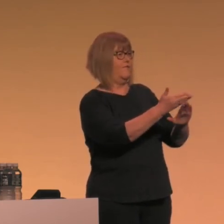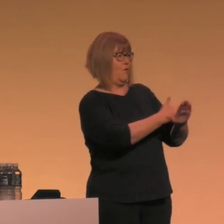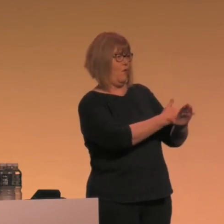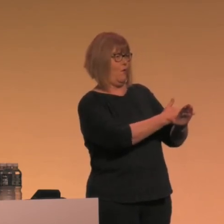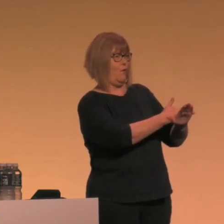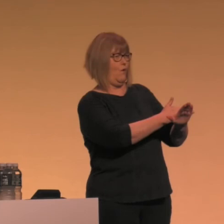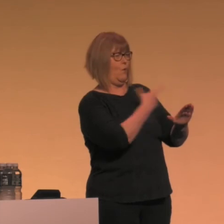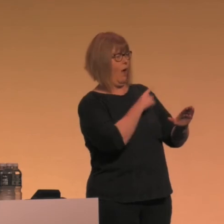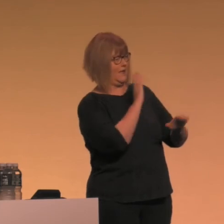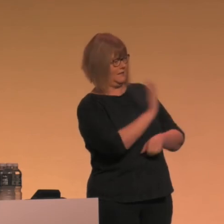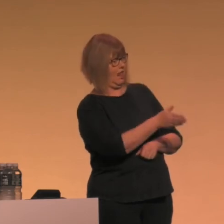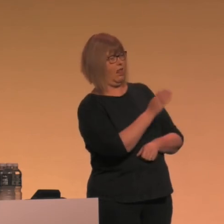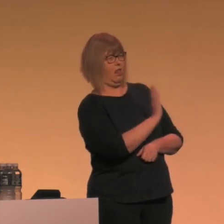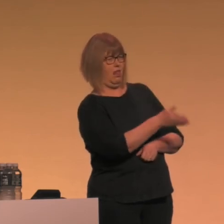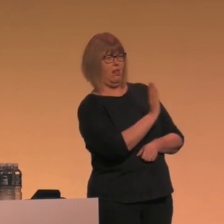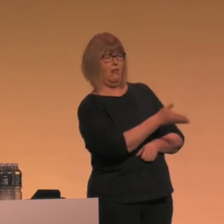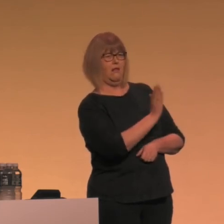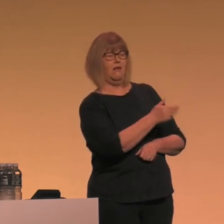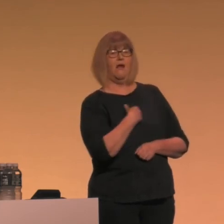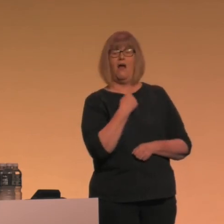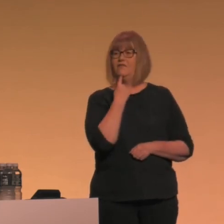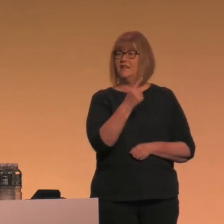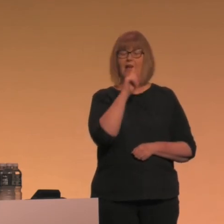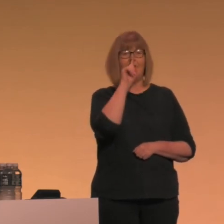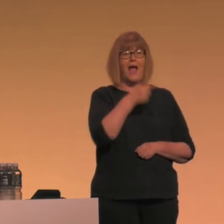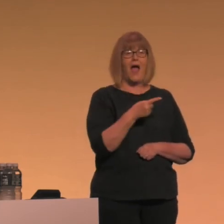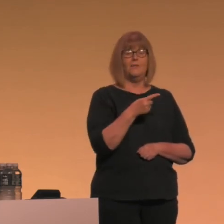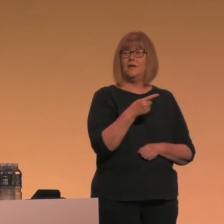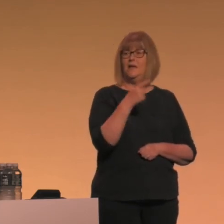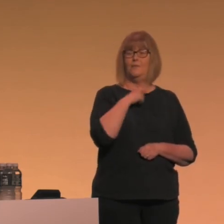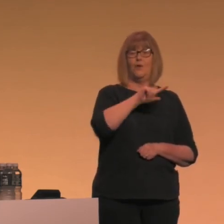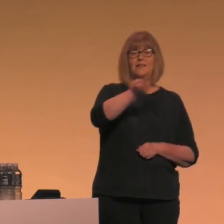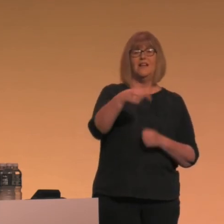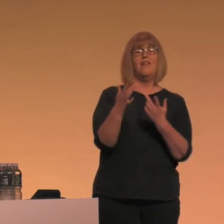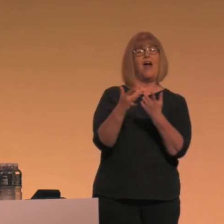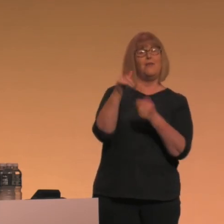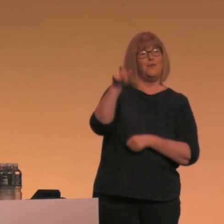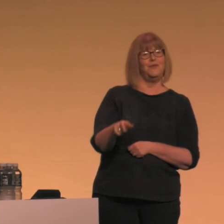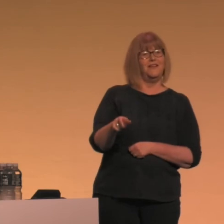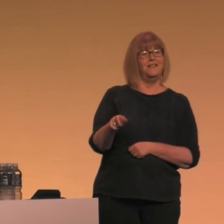And as I've said to many of you and things, it can't be just because the other person doesn't do things right.